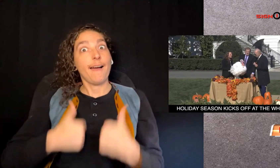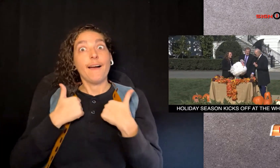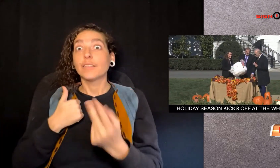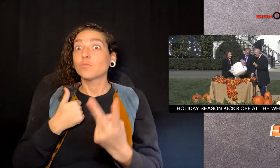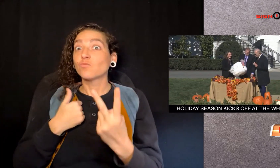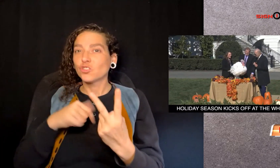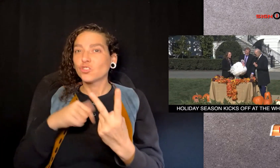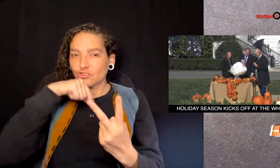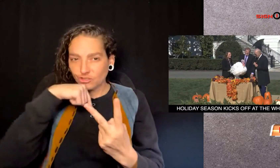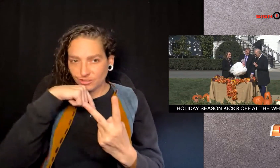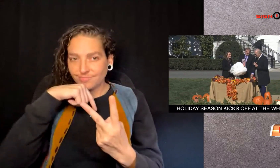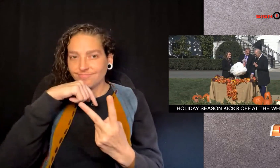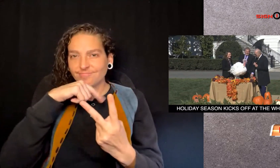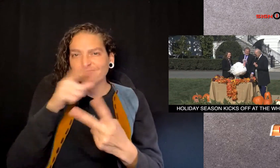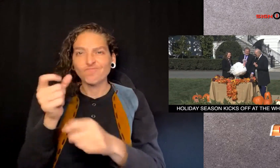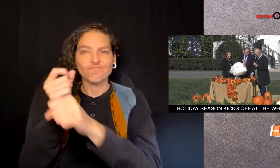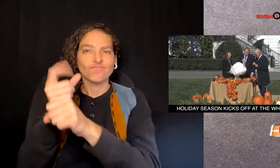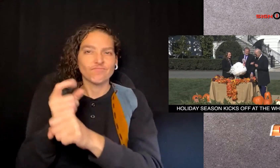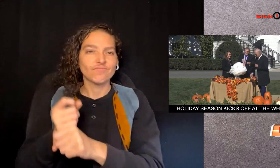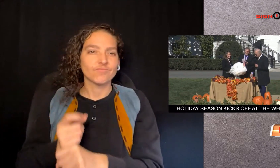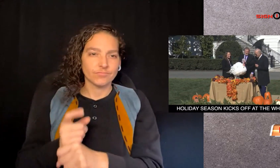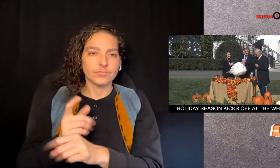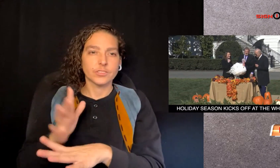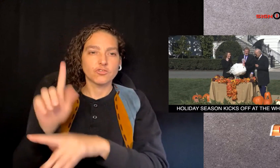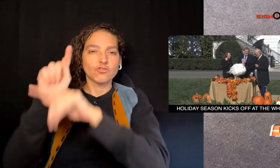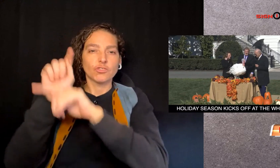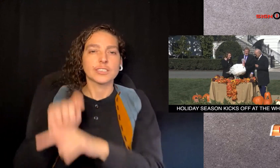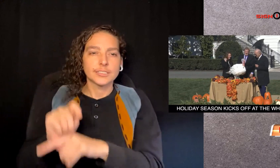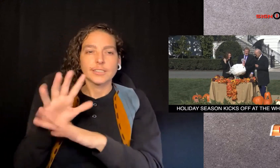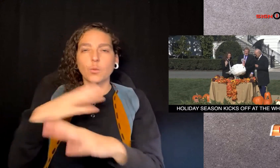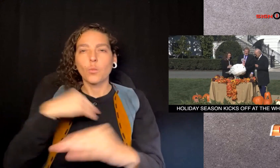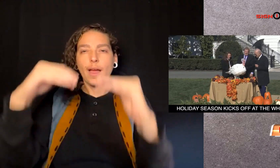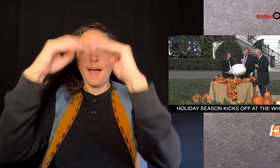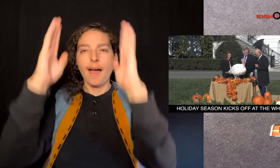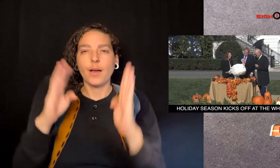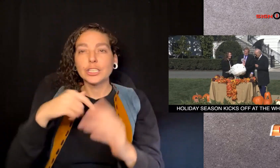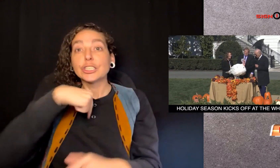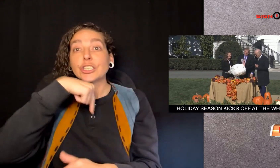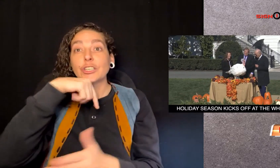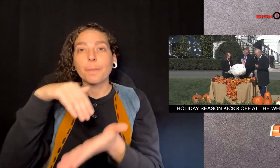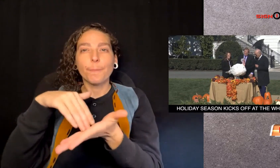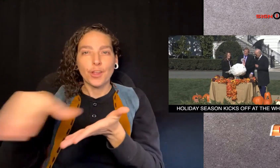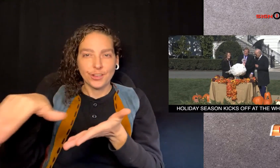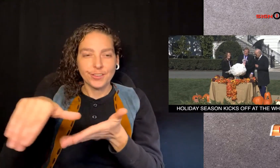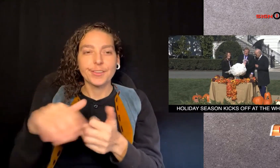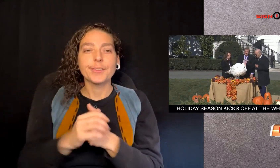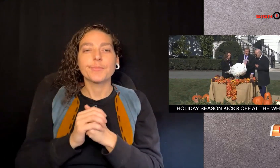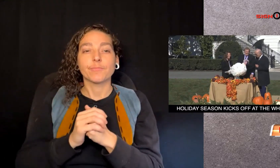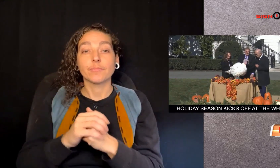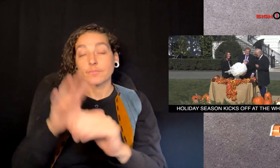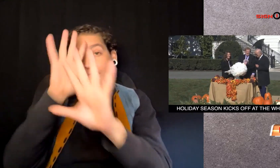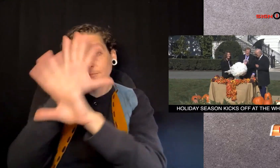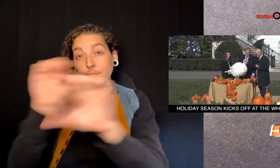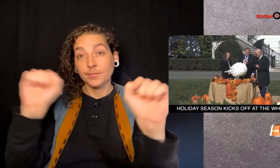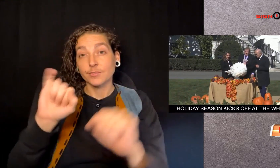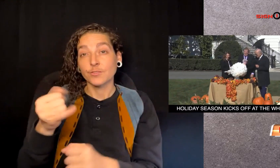of two turkeys in the national tradition of the White House urkey pardon President John